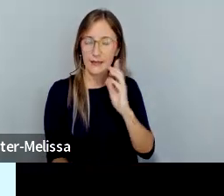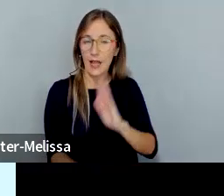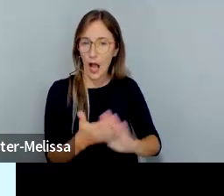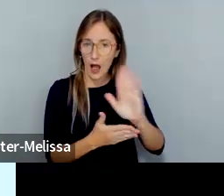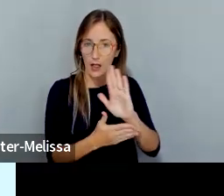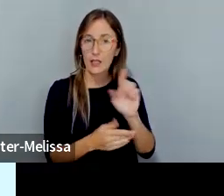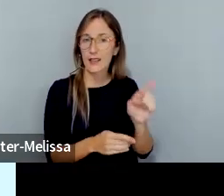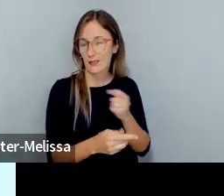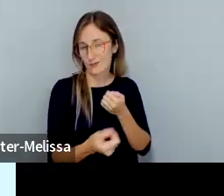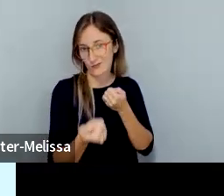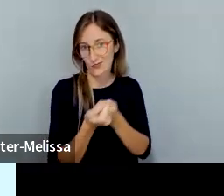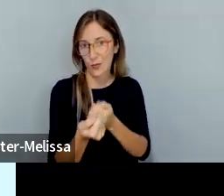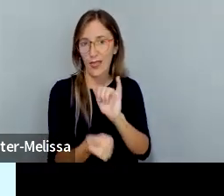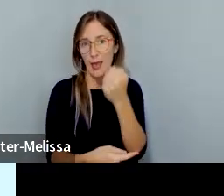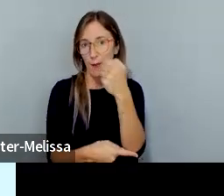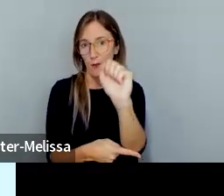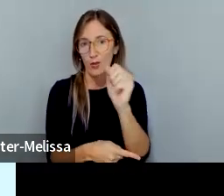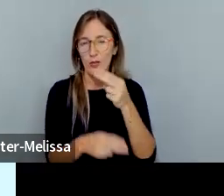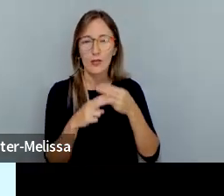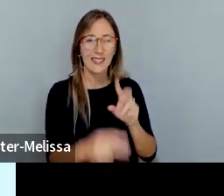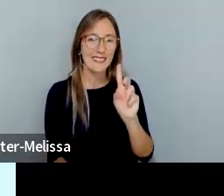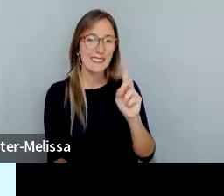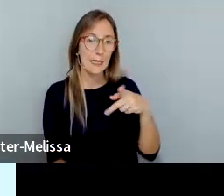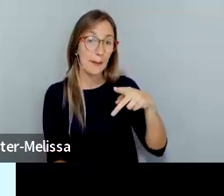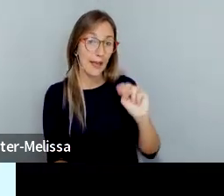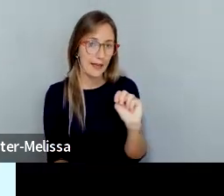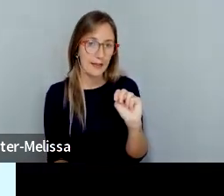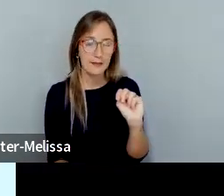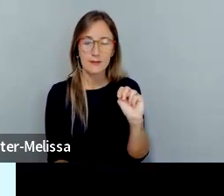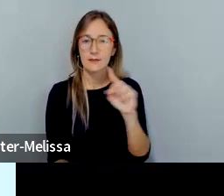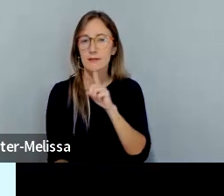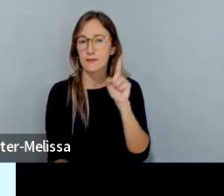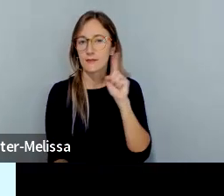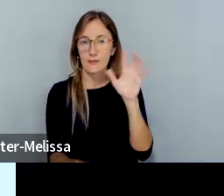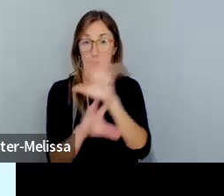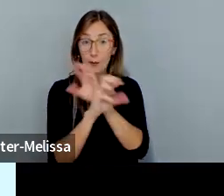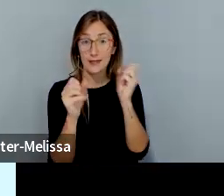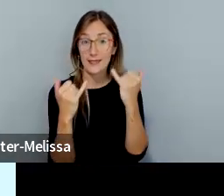Galudet University